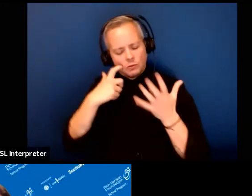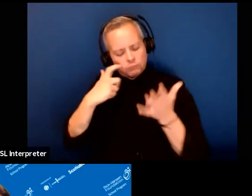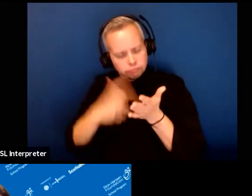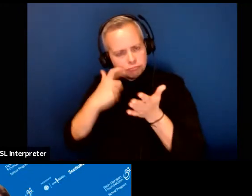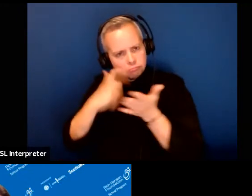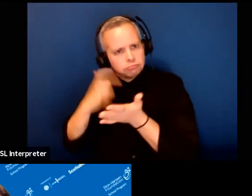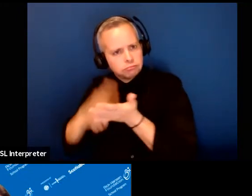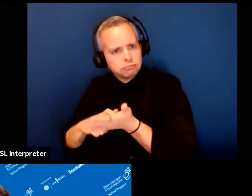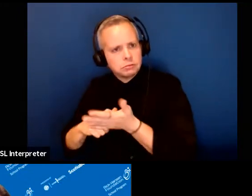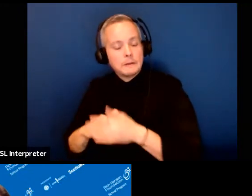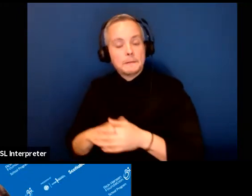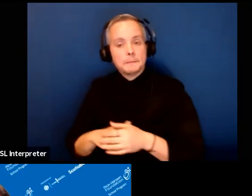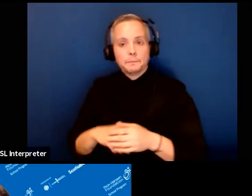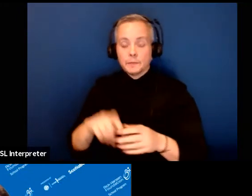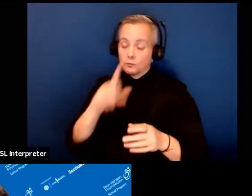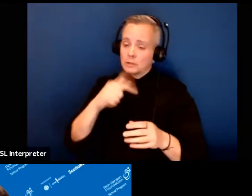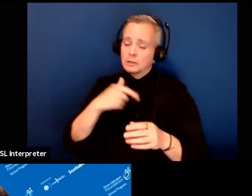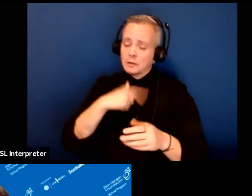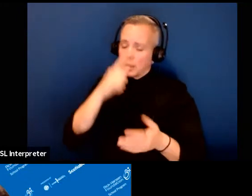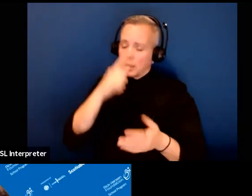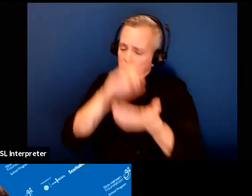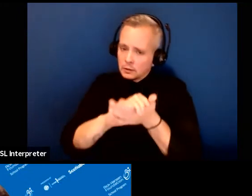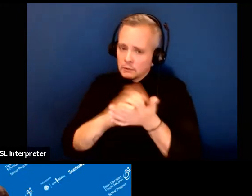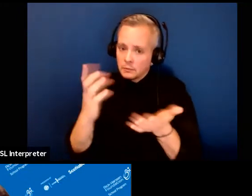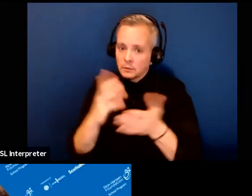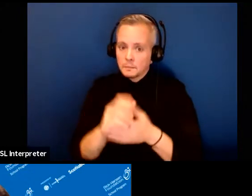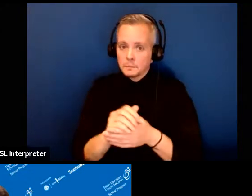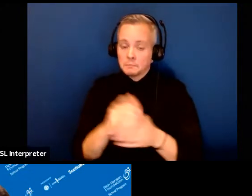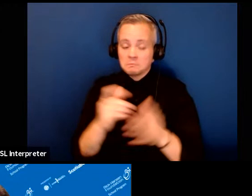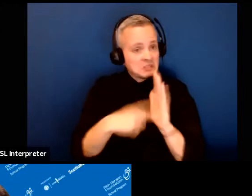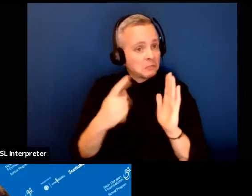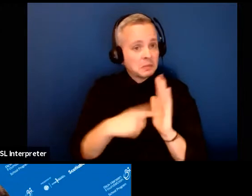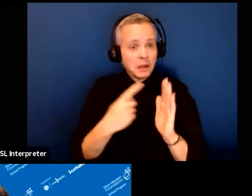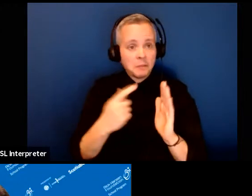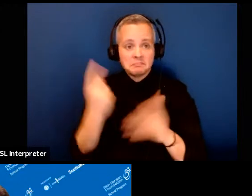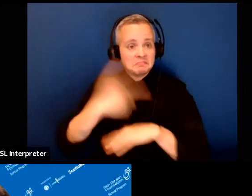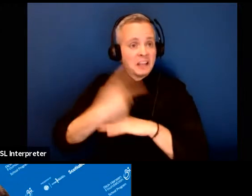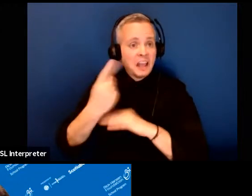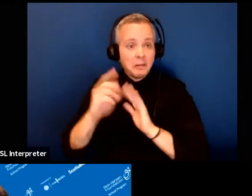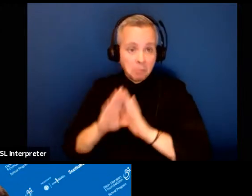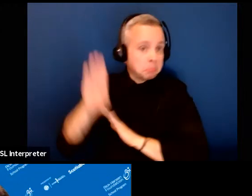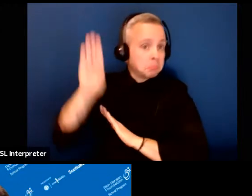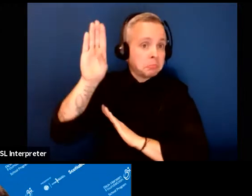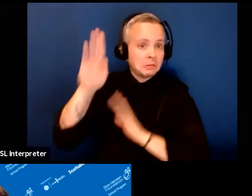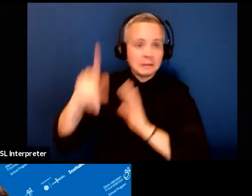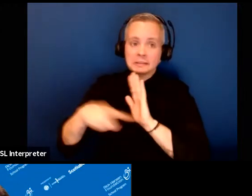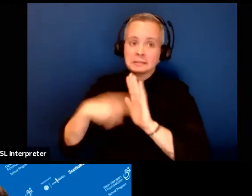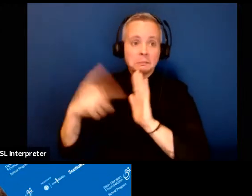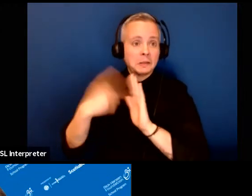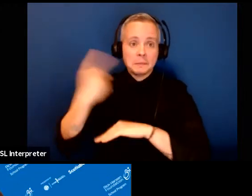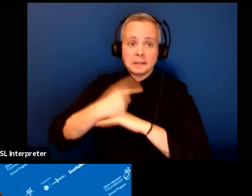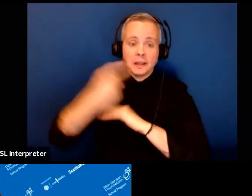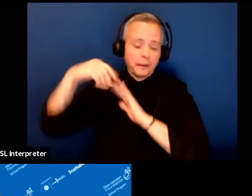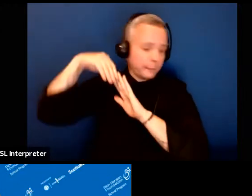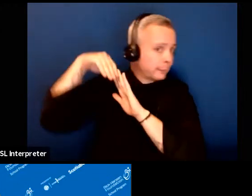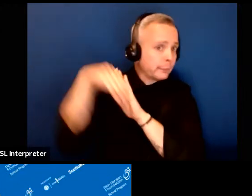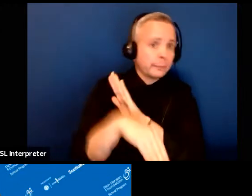THAT, YOU KNOW, YOU'RE GOING TO HAVE YOUR UP DAYS, DOWN DAYS, THAT HAPPENS. SO I JUST GO WITH THAT.